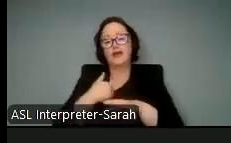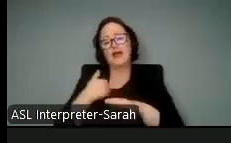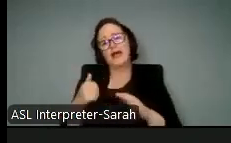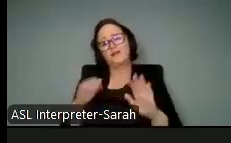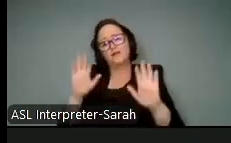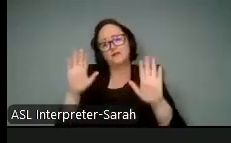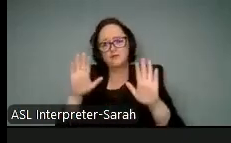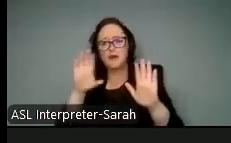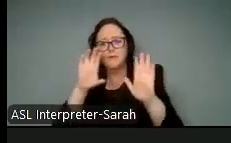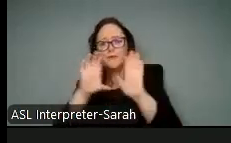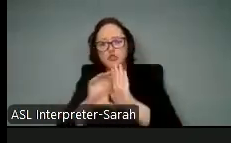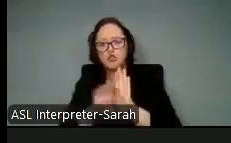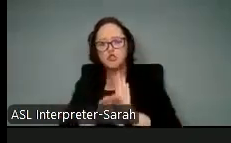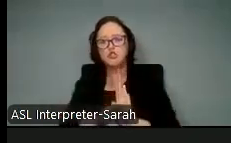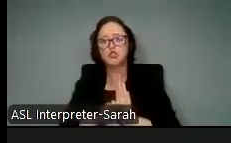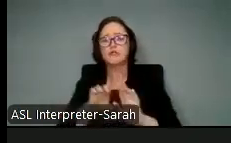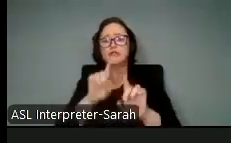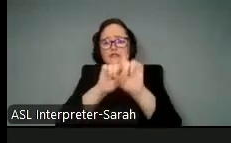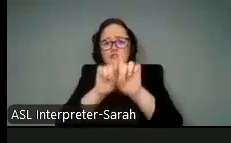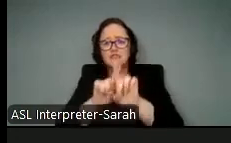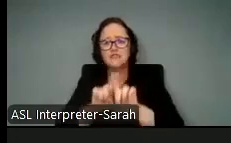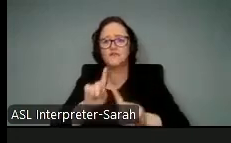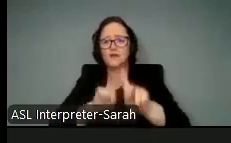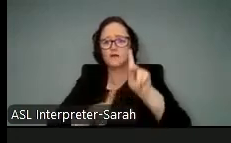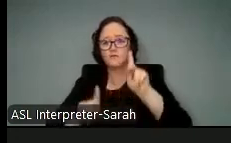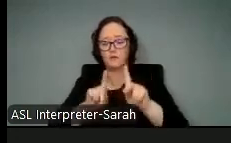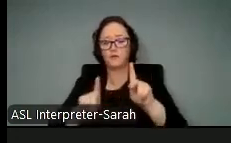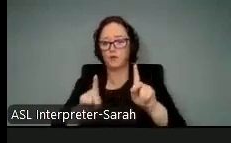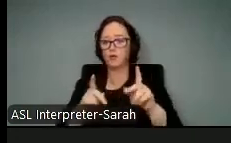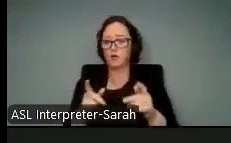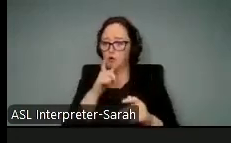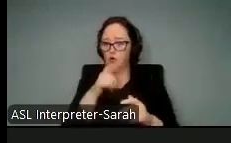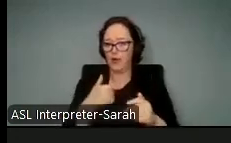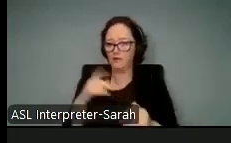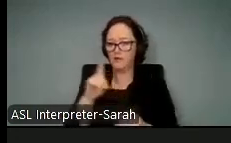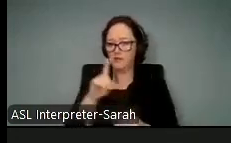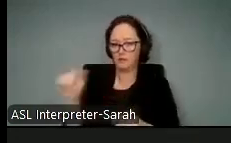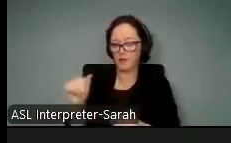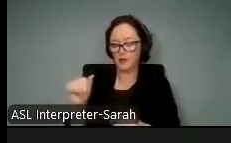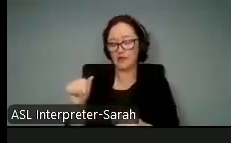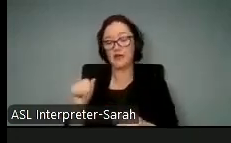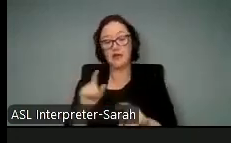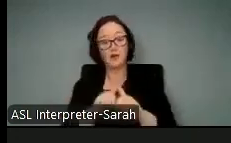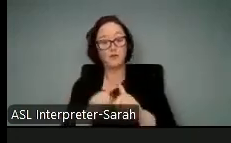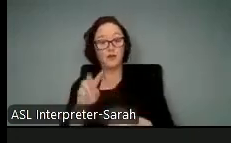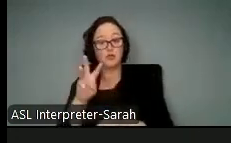but we... it's in a word format because that is what is easier for our team to work in